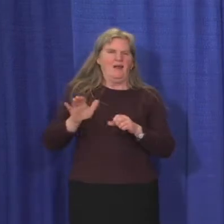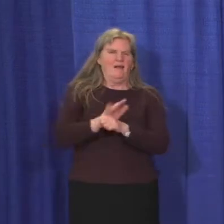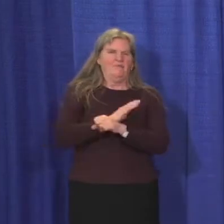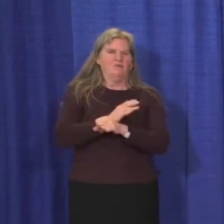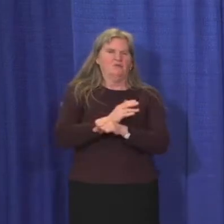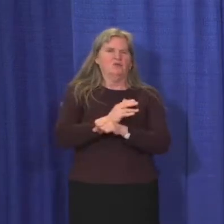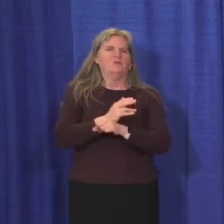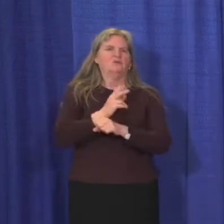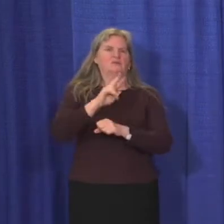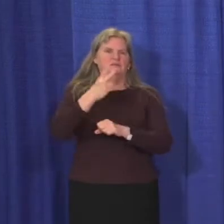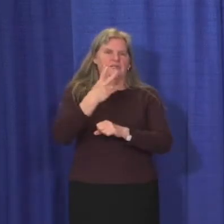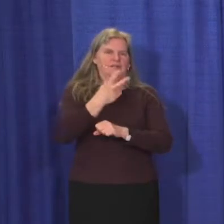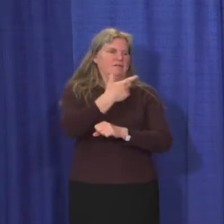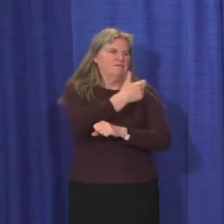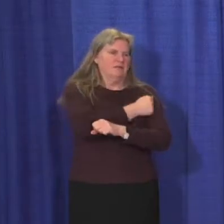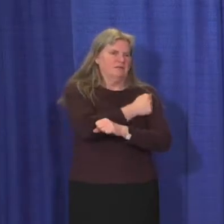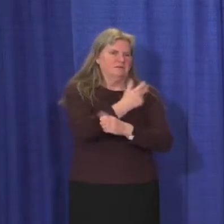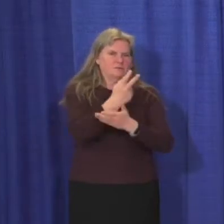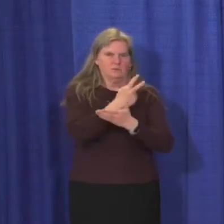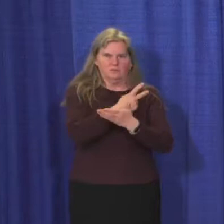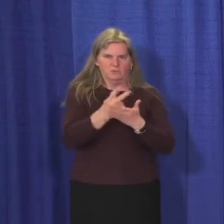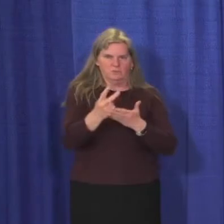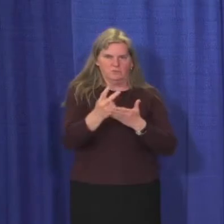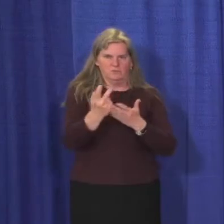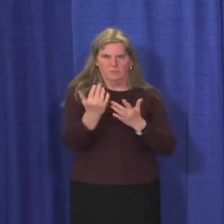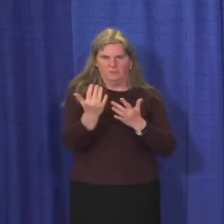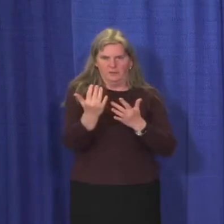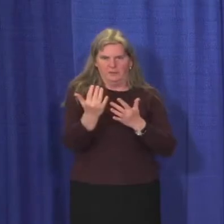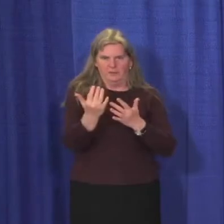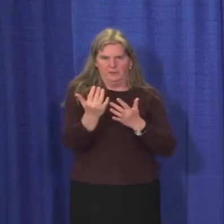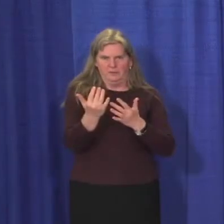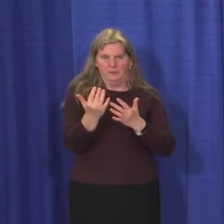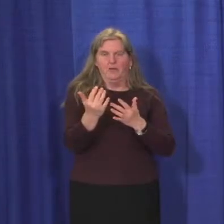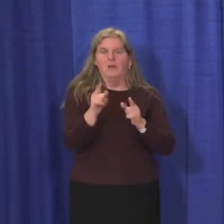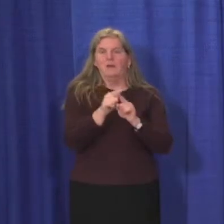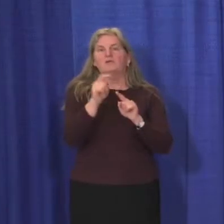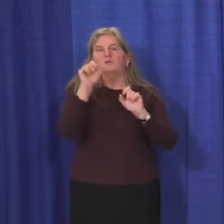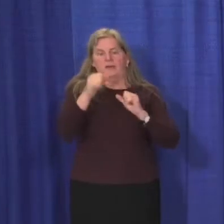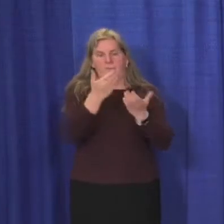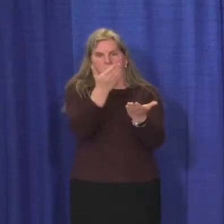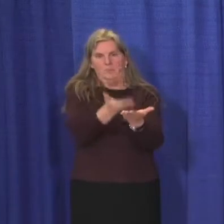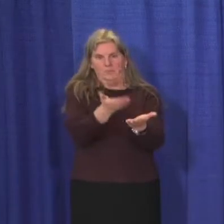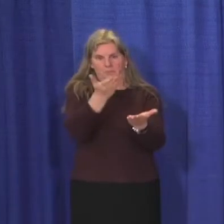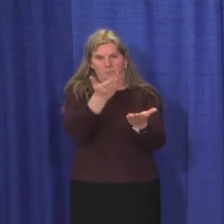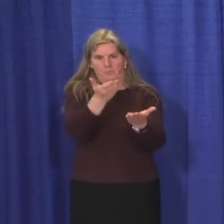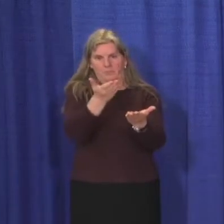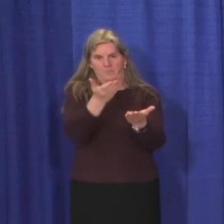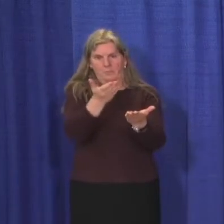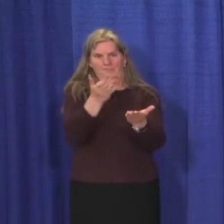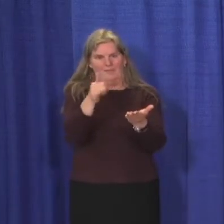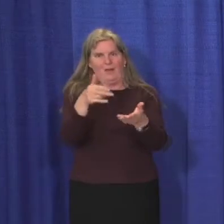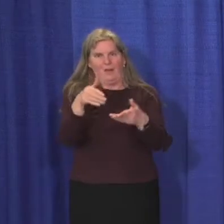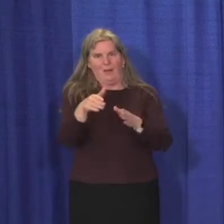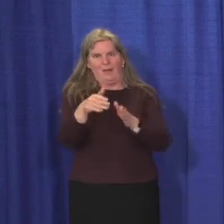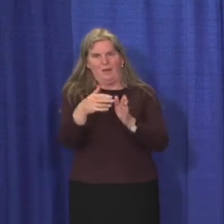full vaccine status and we are able to verify.